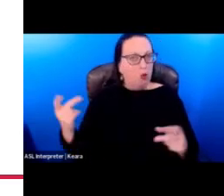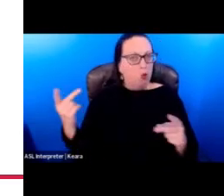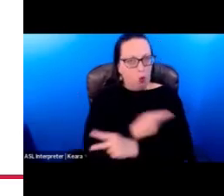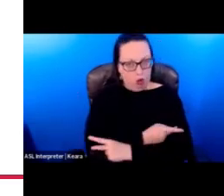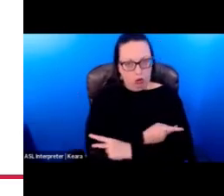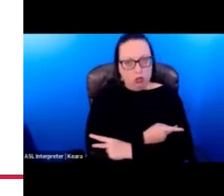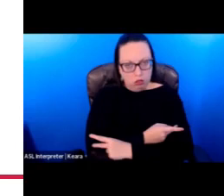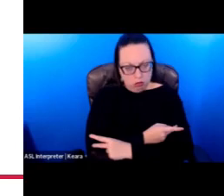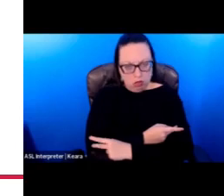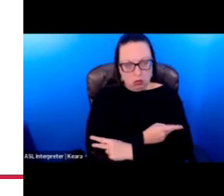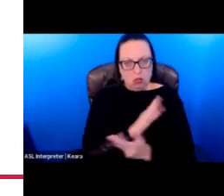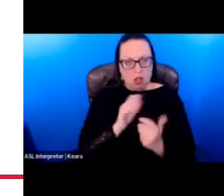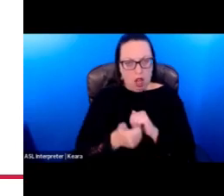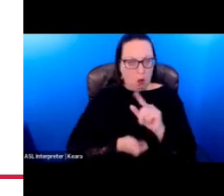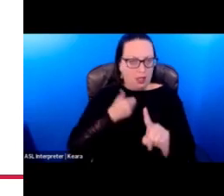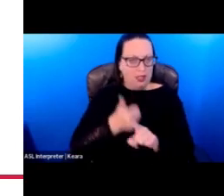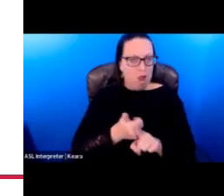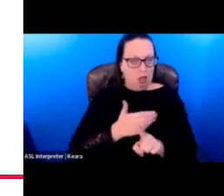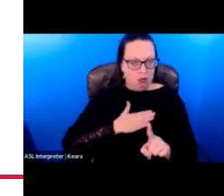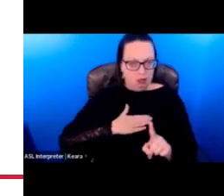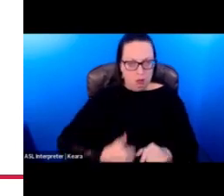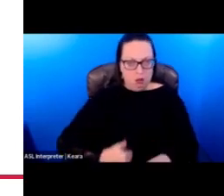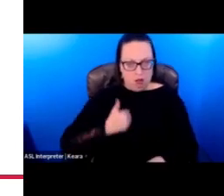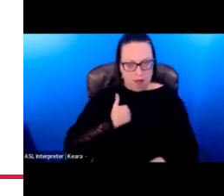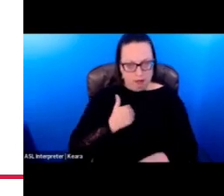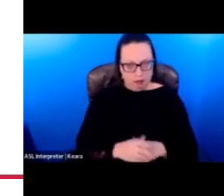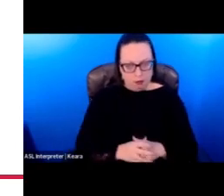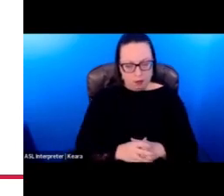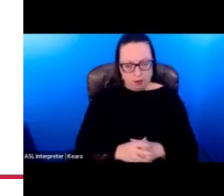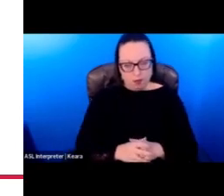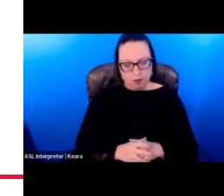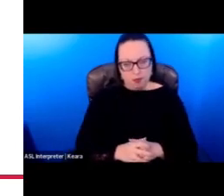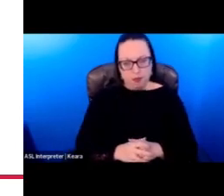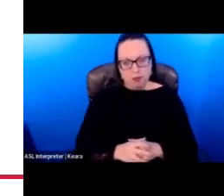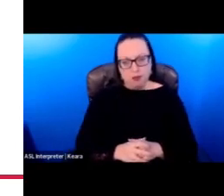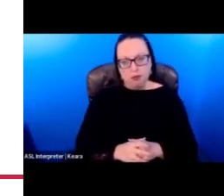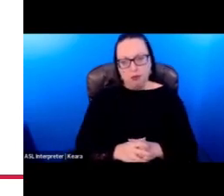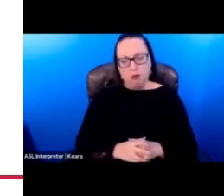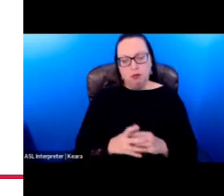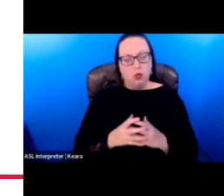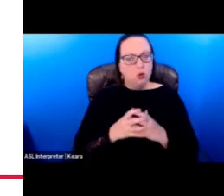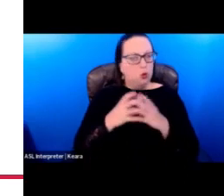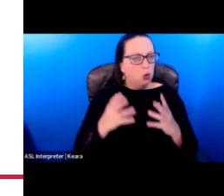it was impacting my life. And, you know, I, there's just so many individuals who are living with this, you know, the